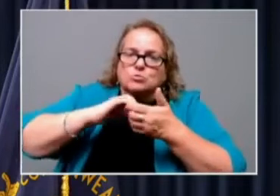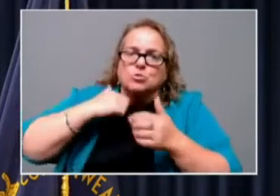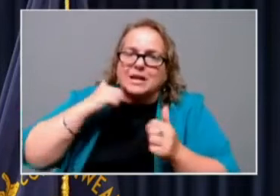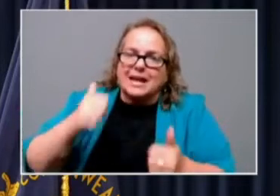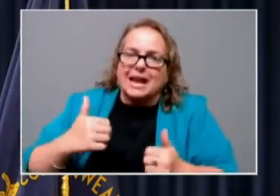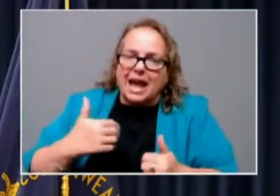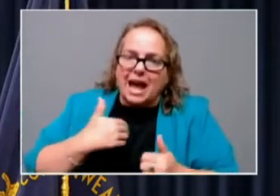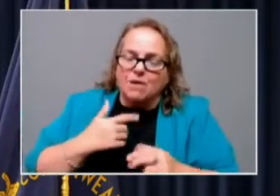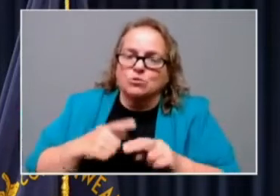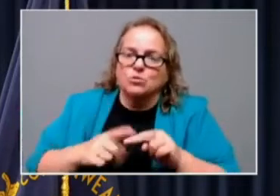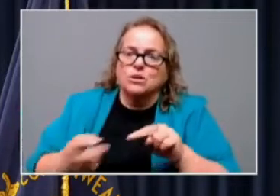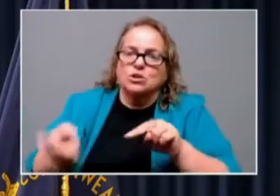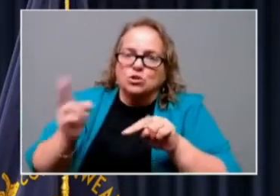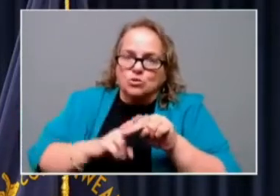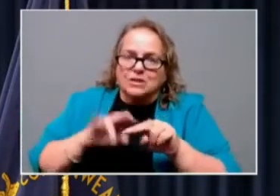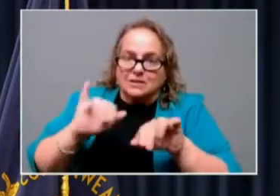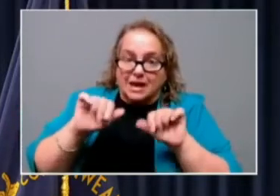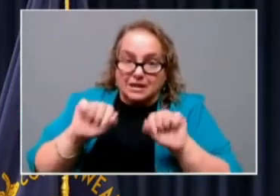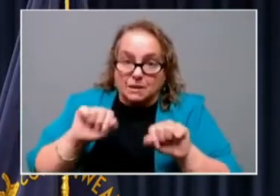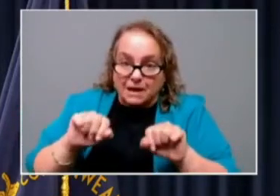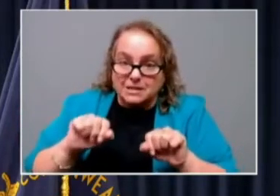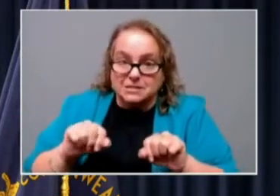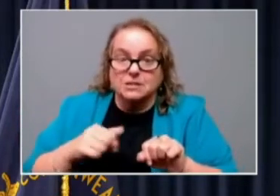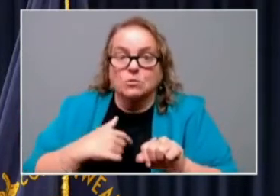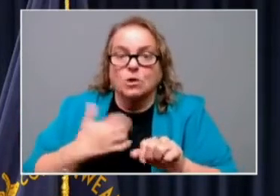capacity. Certainly we want to continue to work with businesses that are gonna